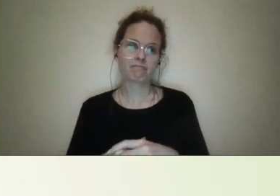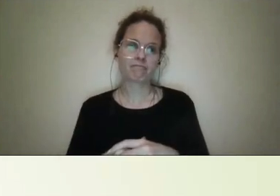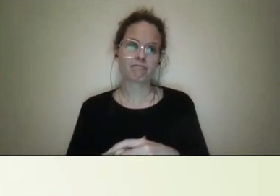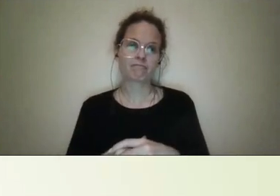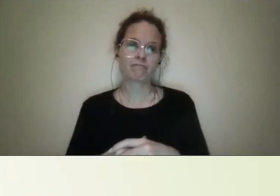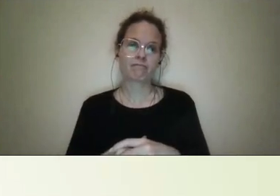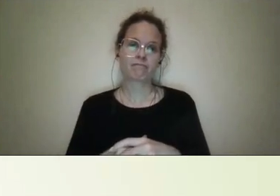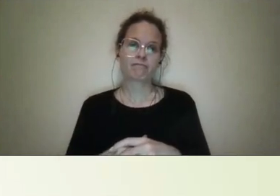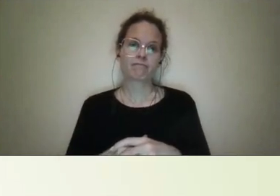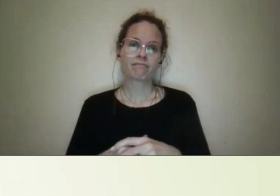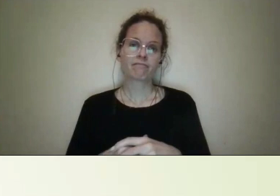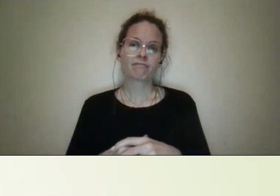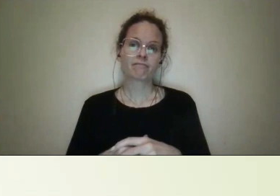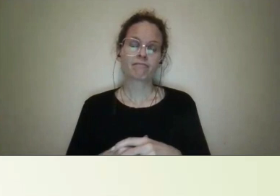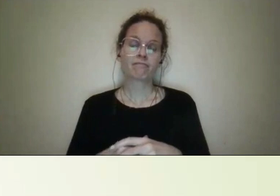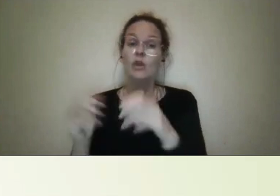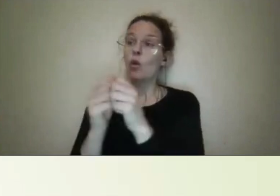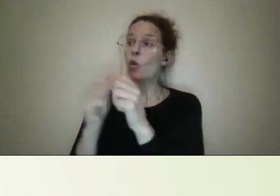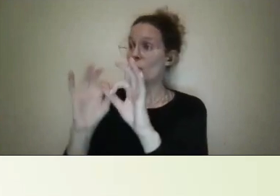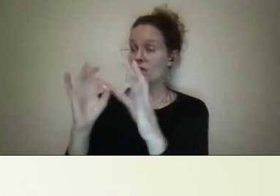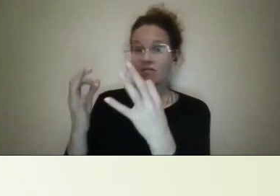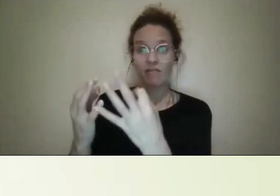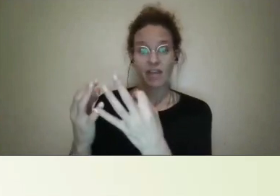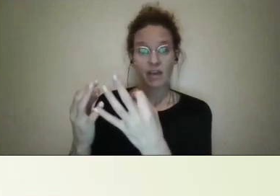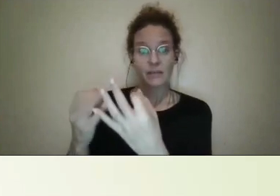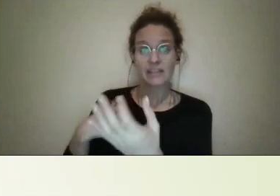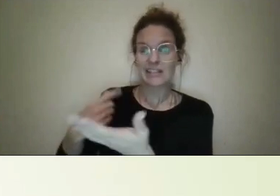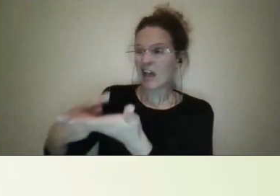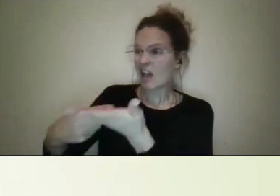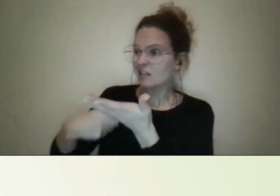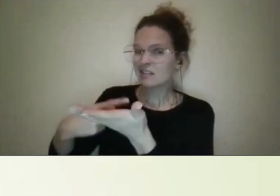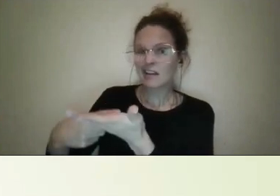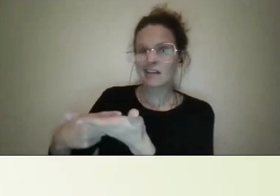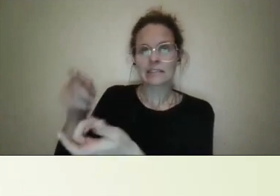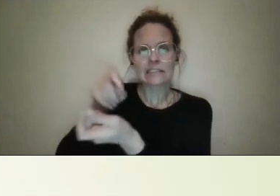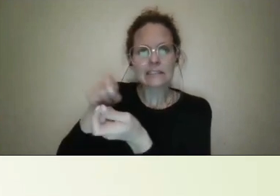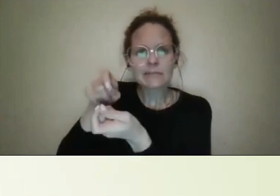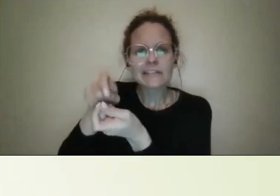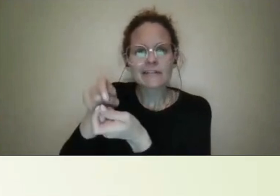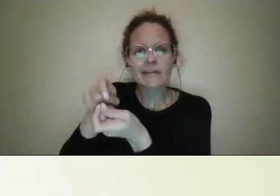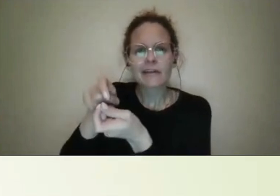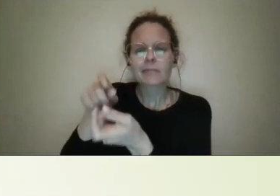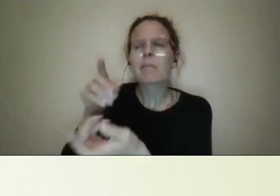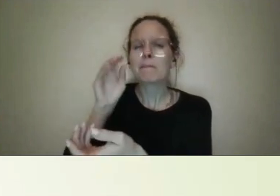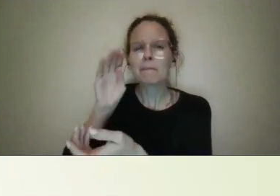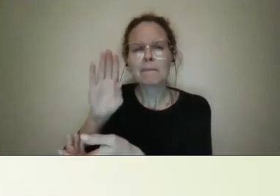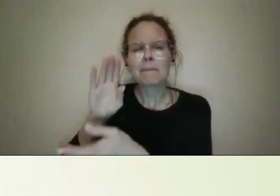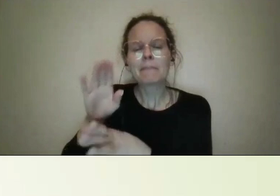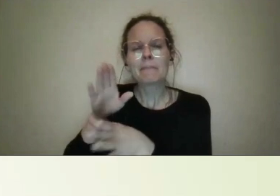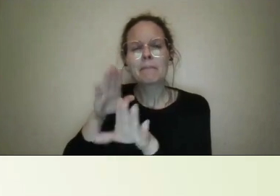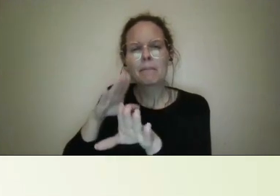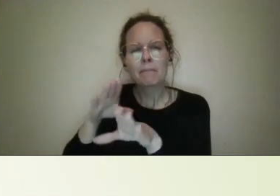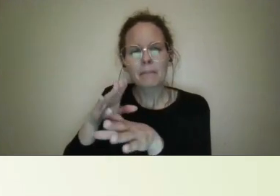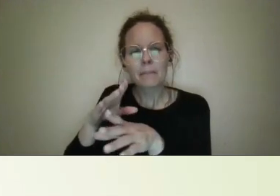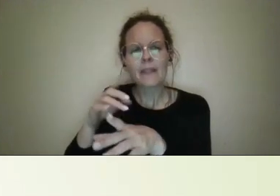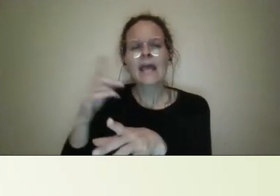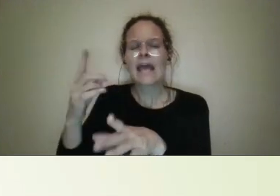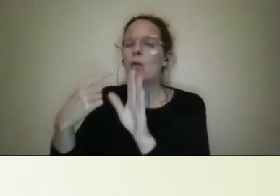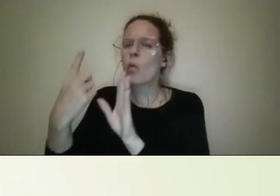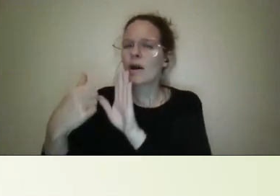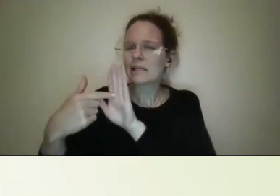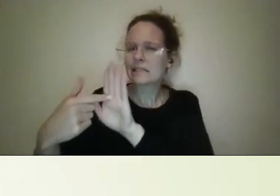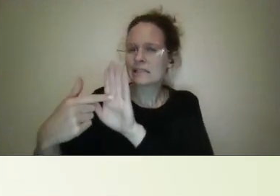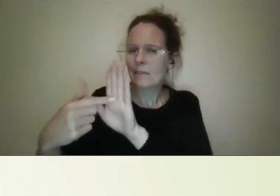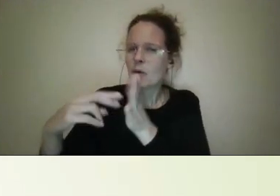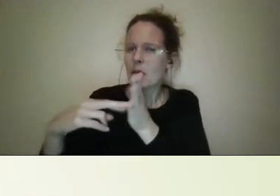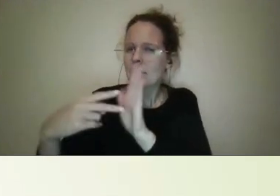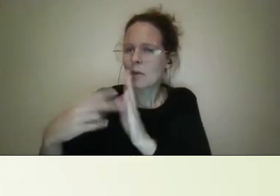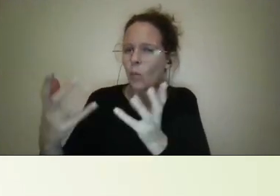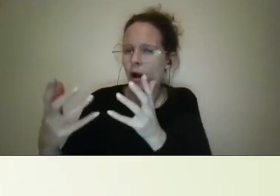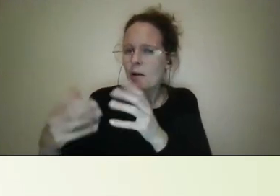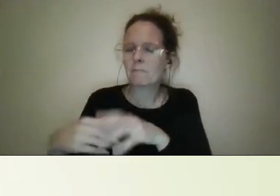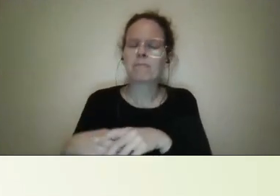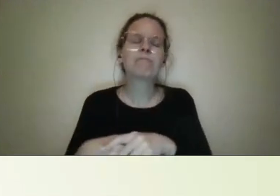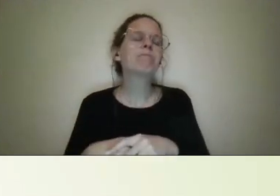to talk about with families is being specific and here's an example of being specific. I have